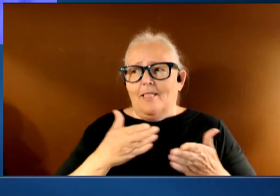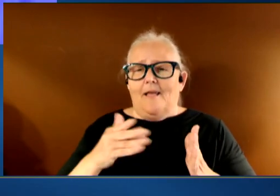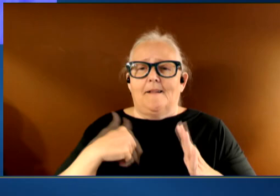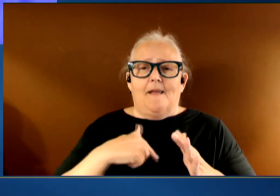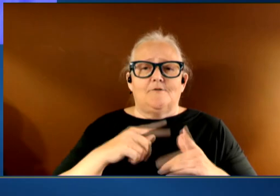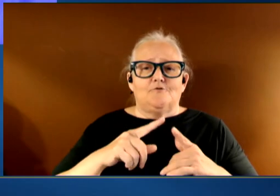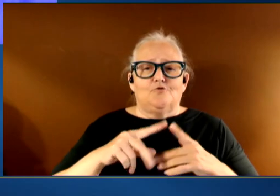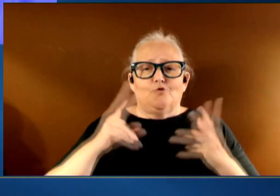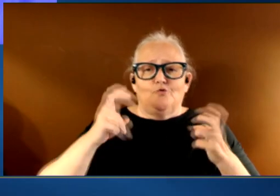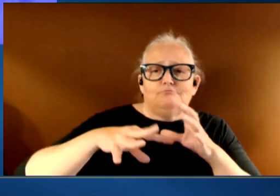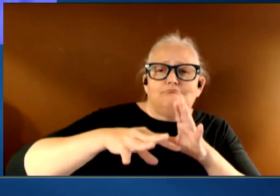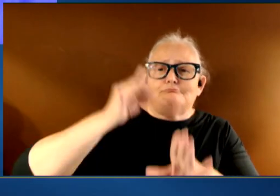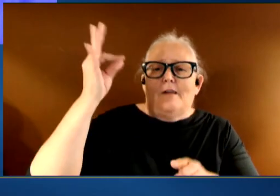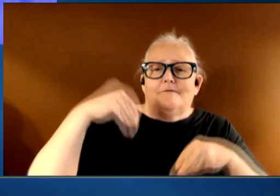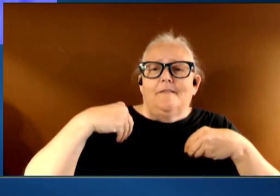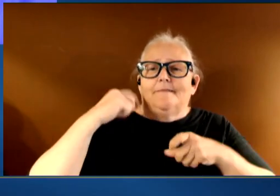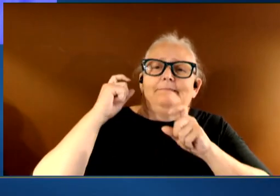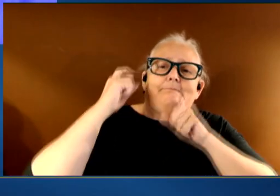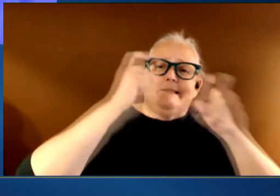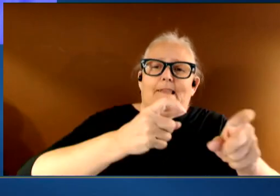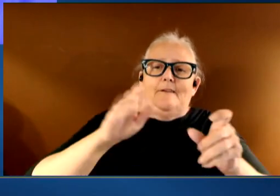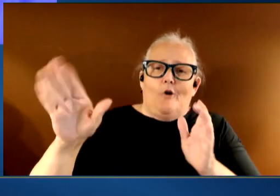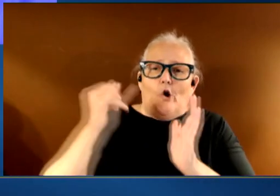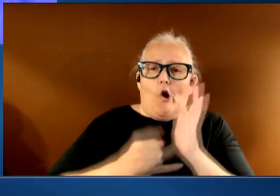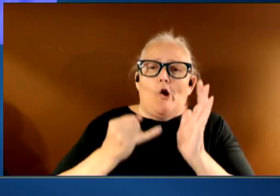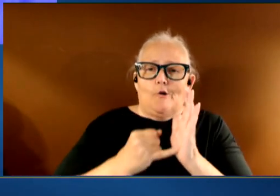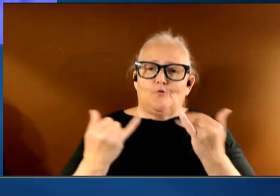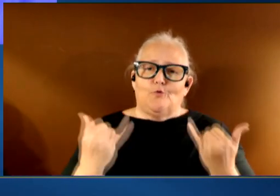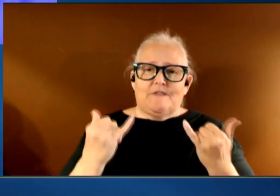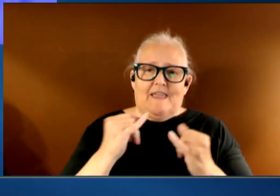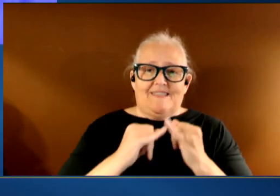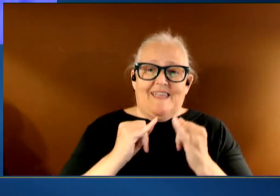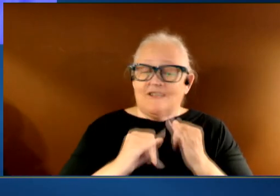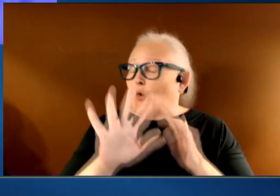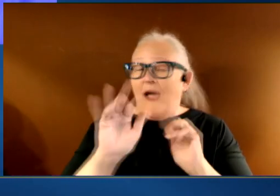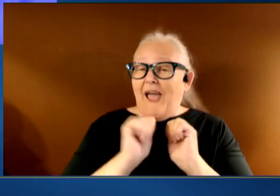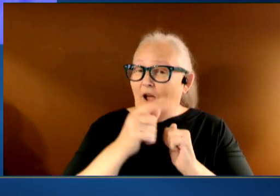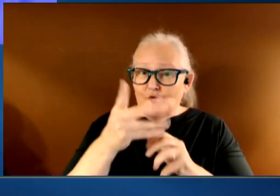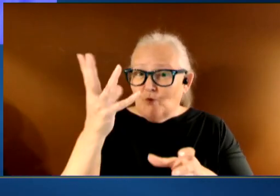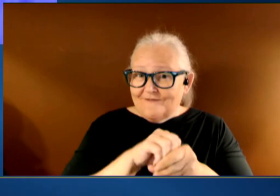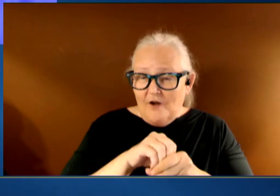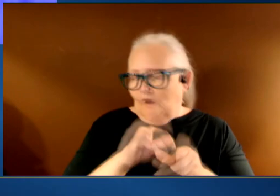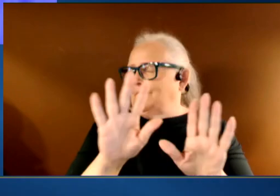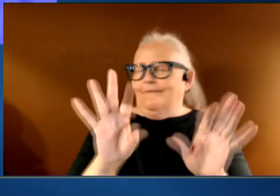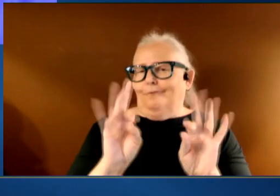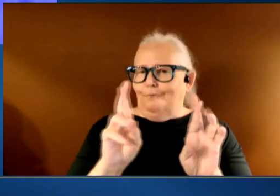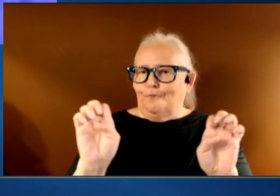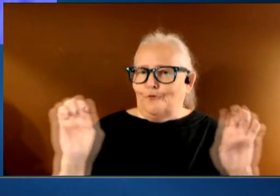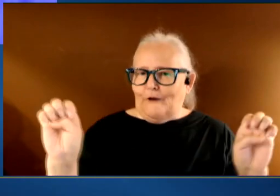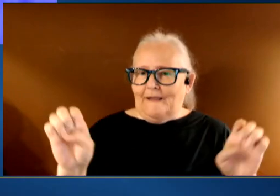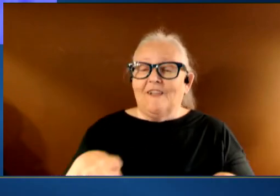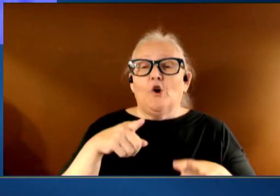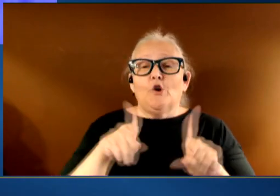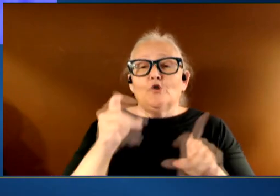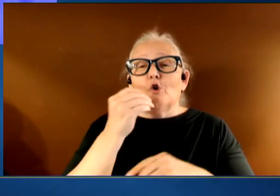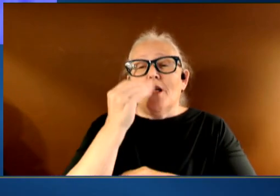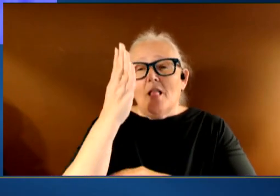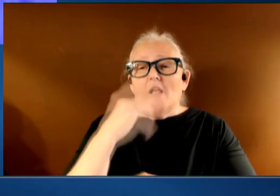her artwork at the end of today. So, the way to enter into our raffles, they're all free, of course, is during lunch. We'll be going around and asking if you're interested, and you can put